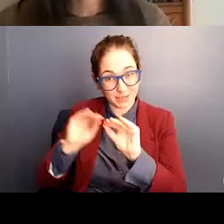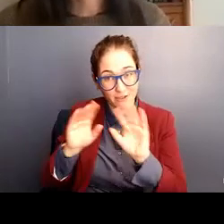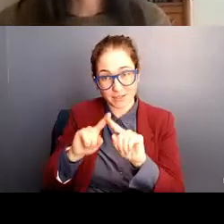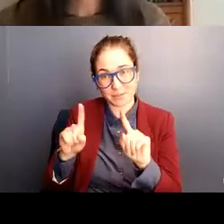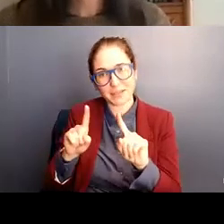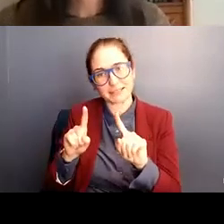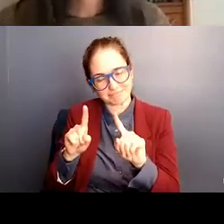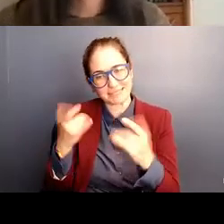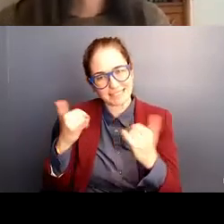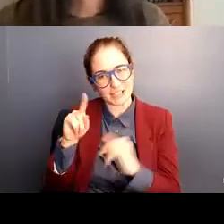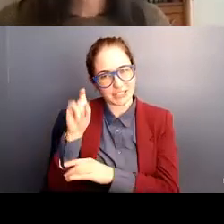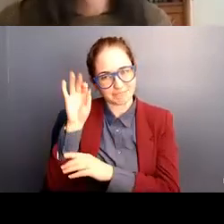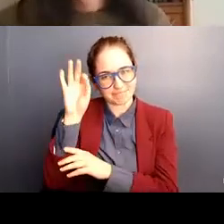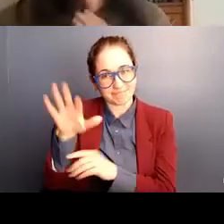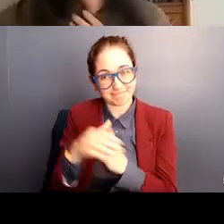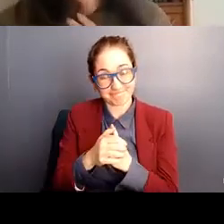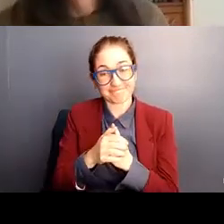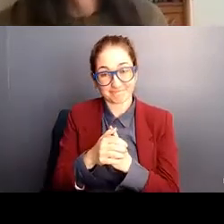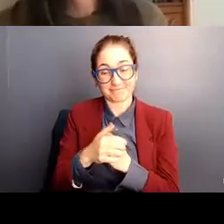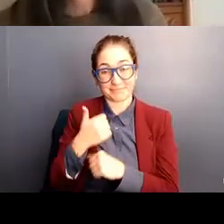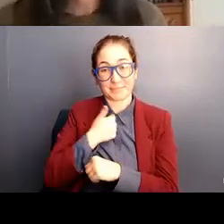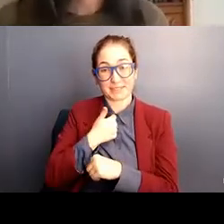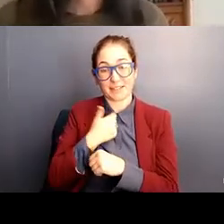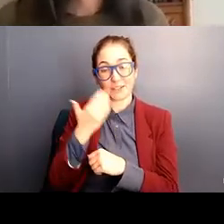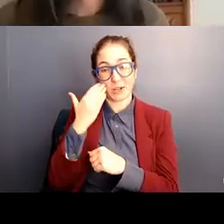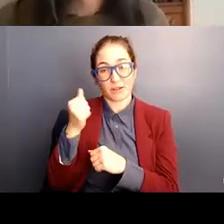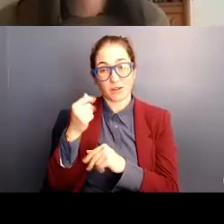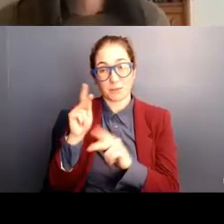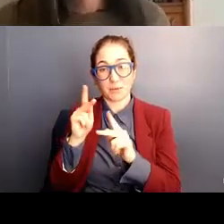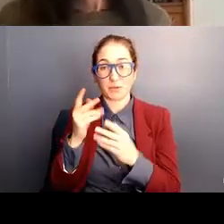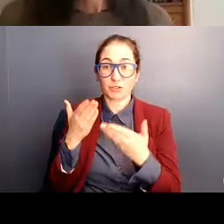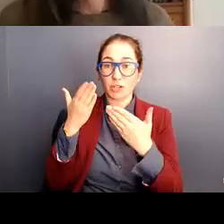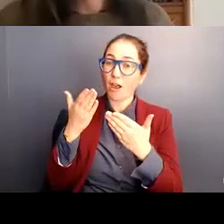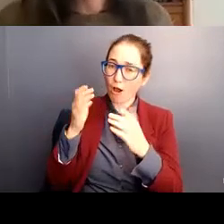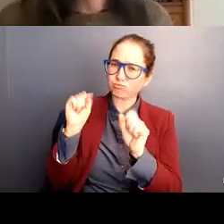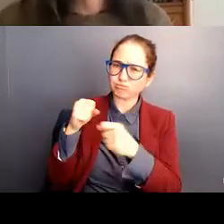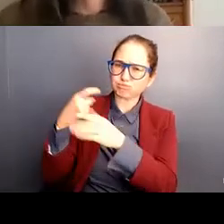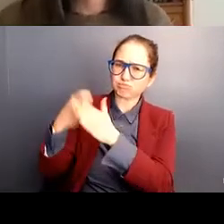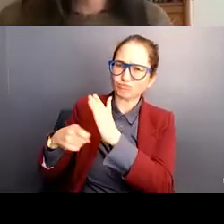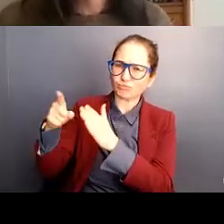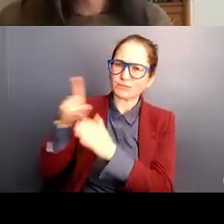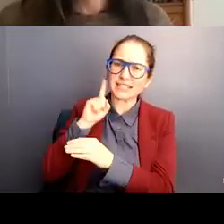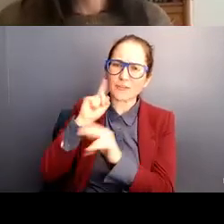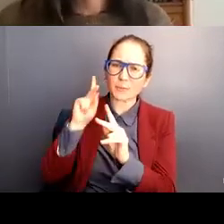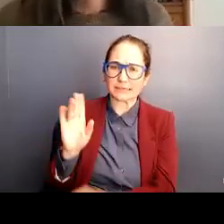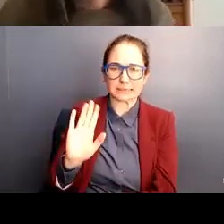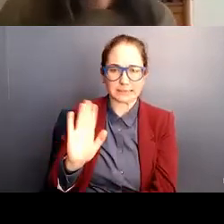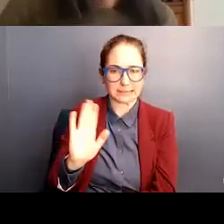say, because I certainly have personally had bosses that have suggested that. So you cannot do that. And that is a law.